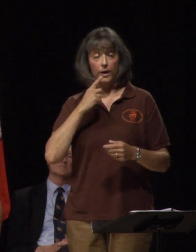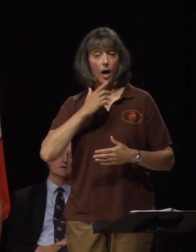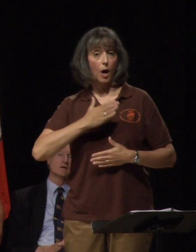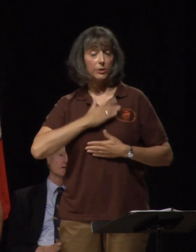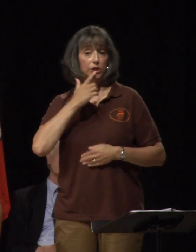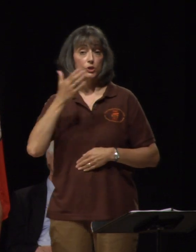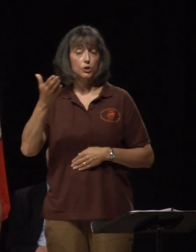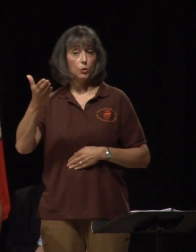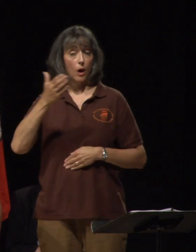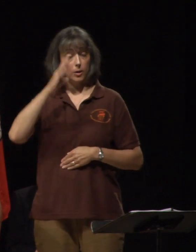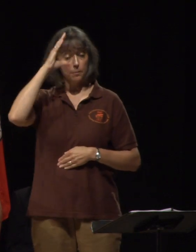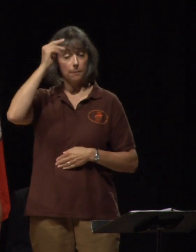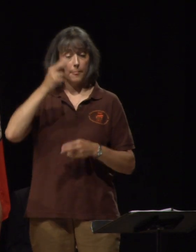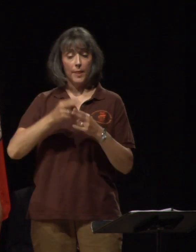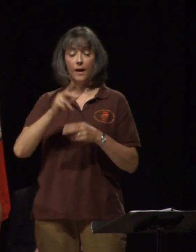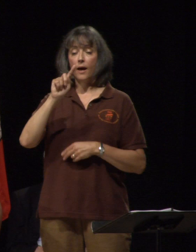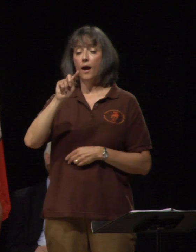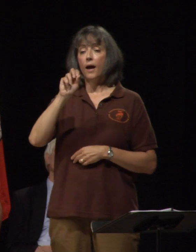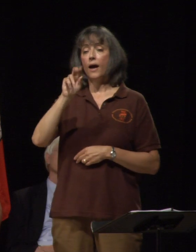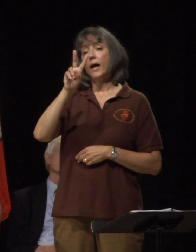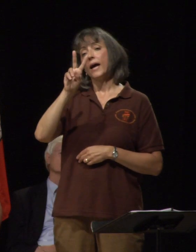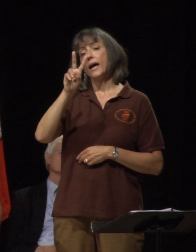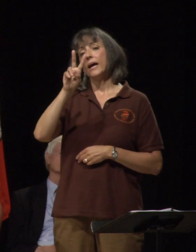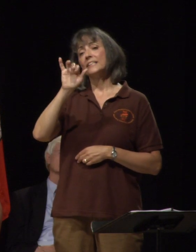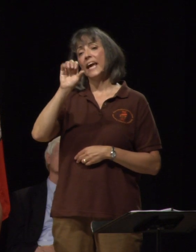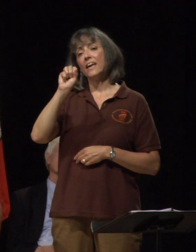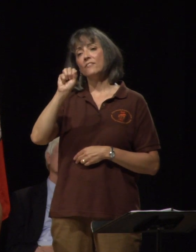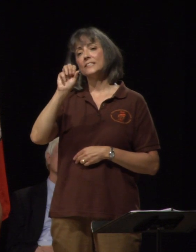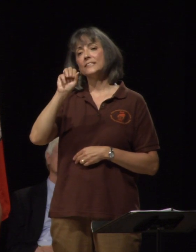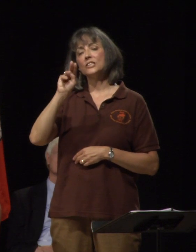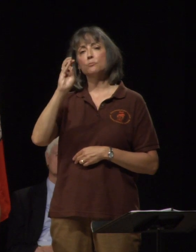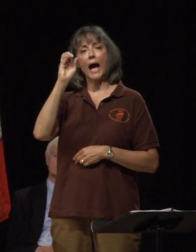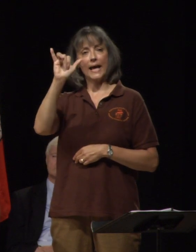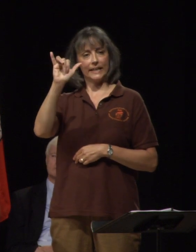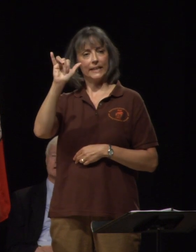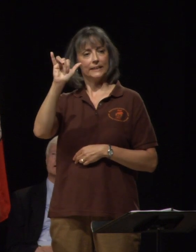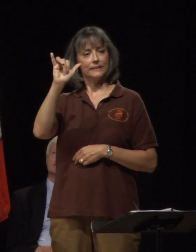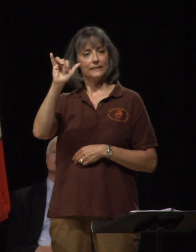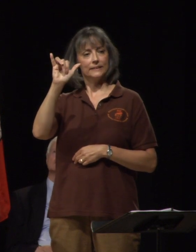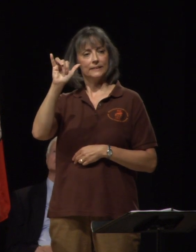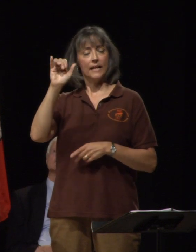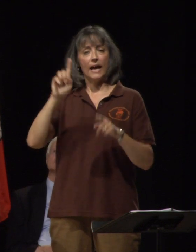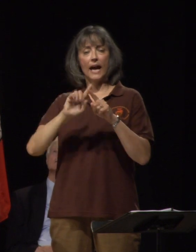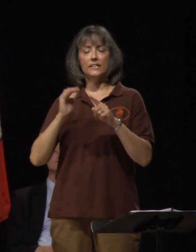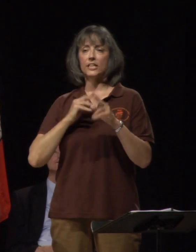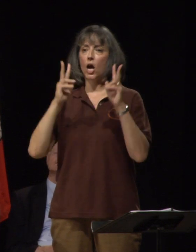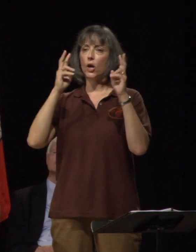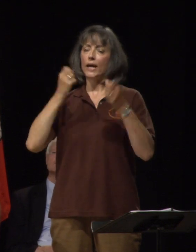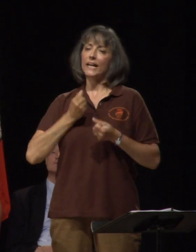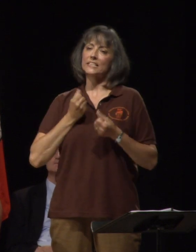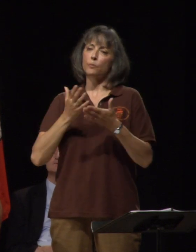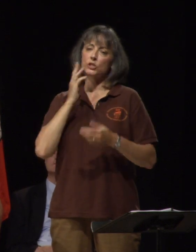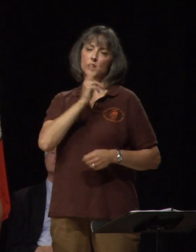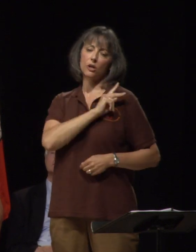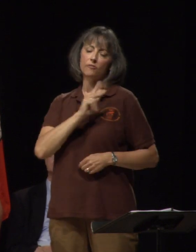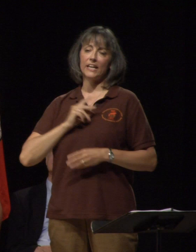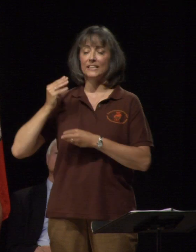TAVIS SMILEY AS OUR EXPRESSIONS OF KING'S LEGACY SPEAKER THIS YEAR. IN ADDITION TO PARTICIPATING IN THE LIBERTY HILL SPEAKER SERIES